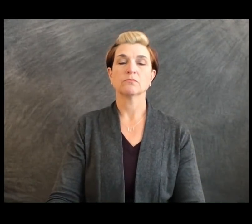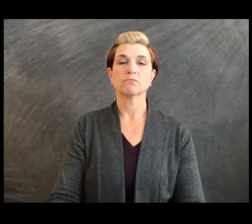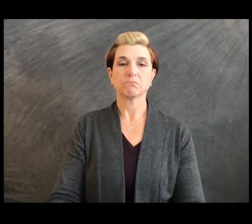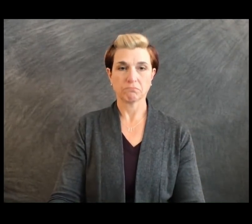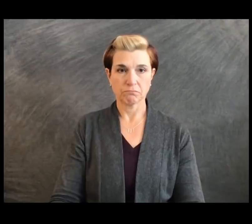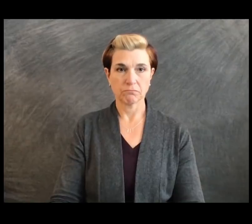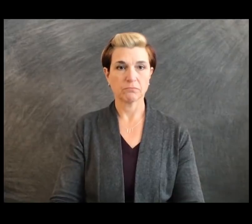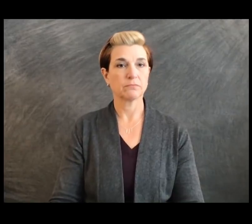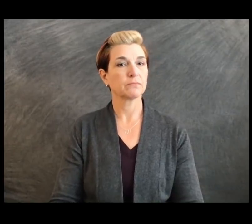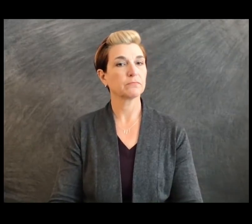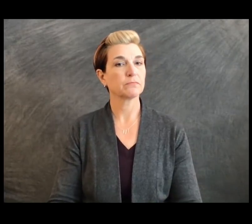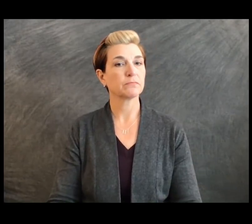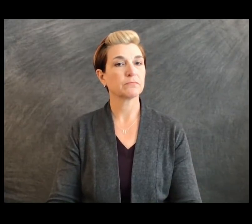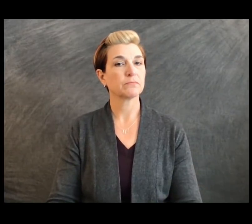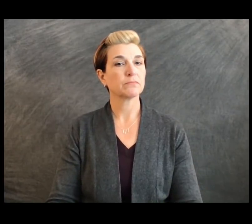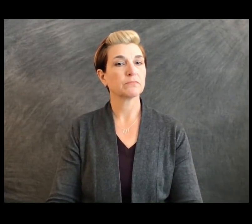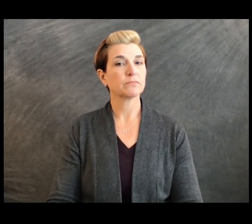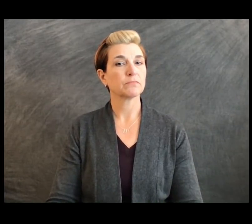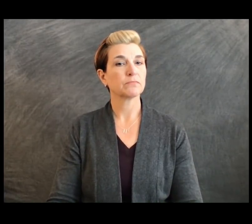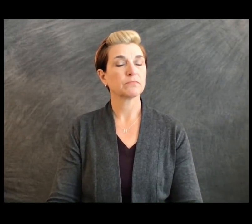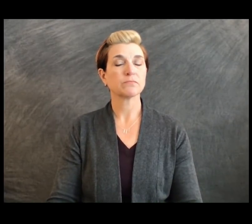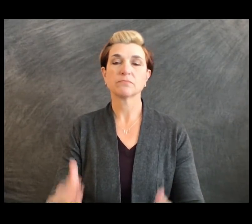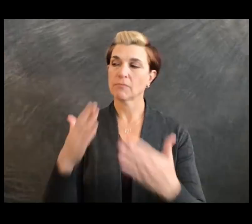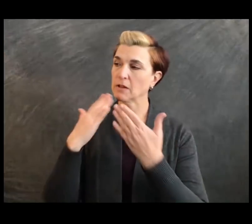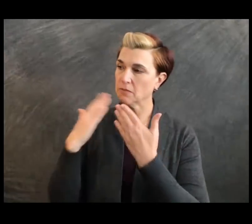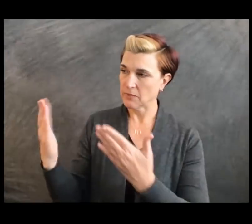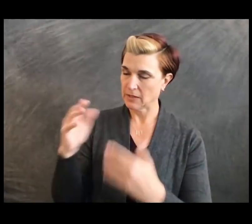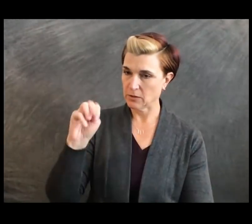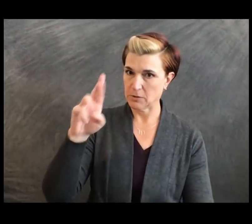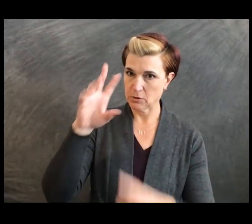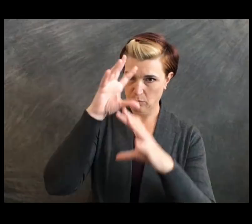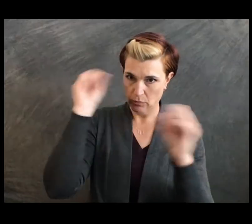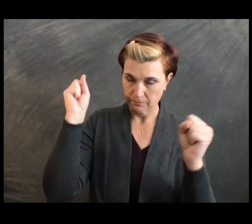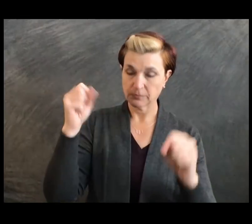the White House coronavirus task force met today we briefed the president on